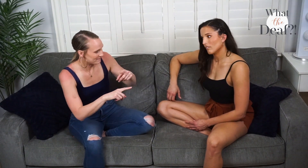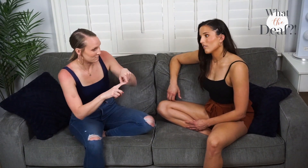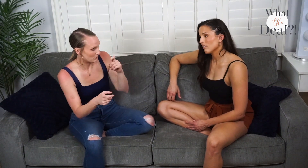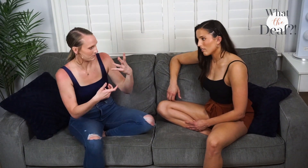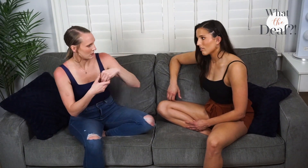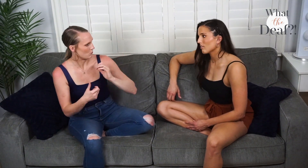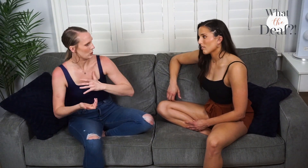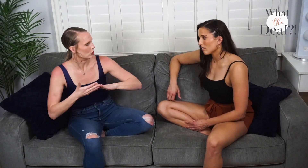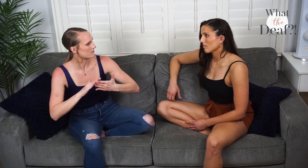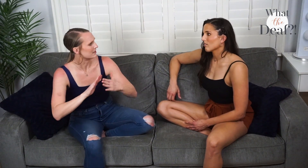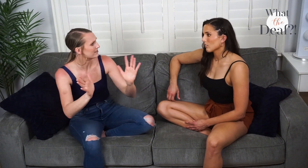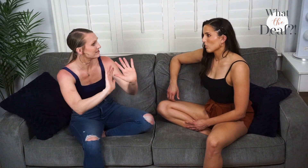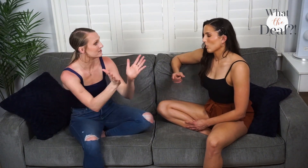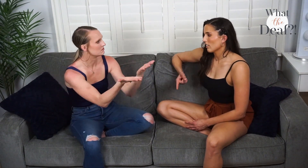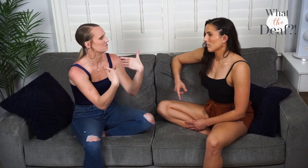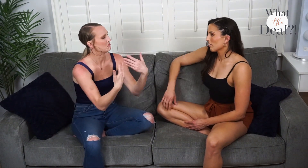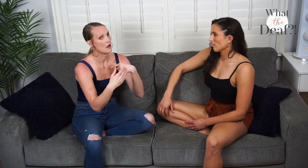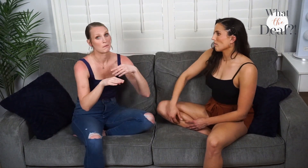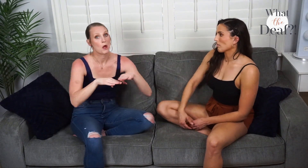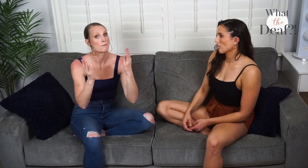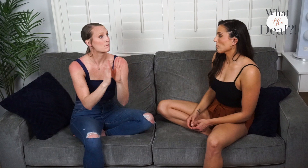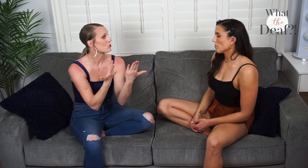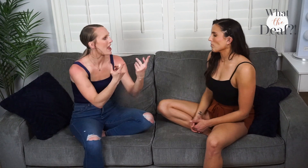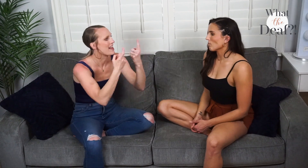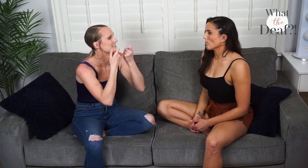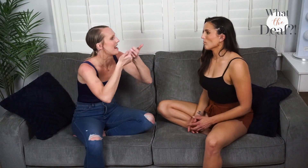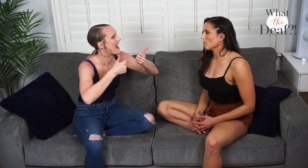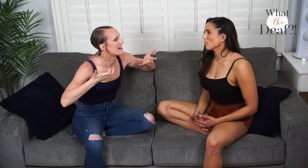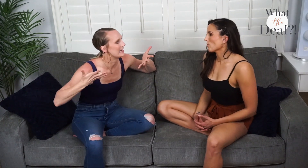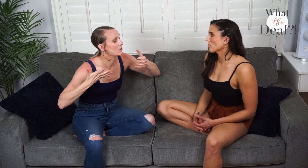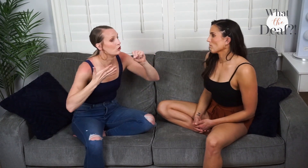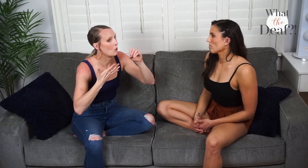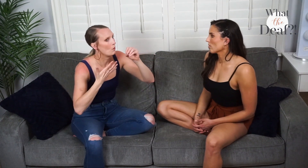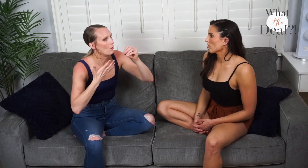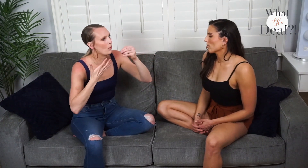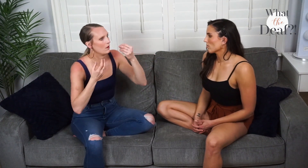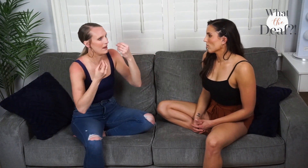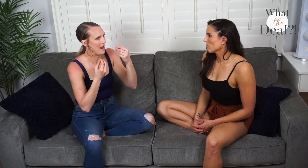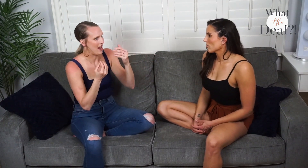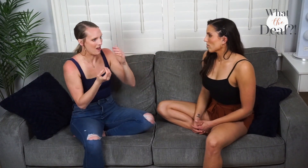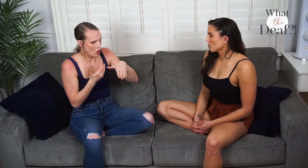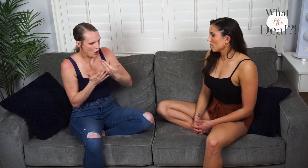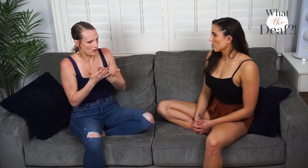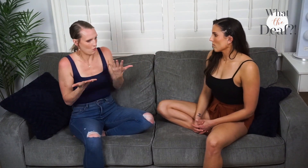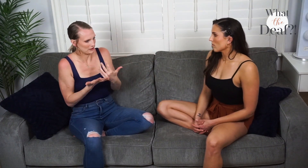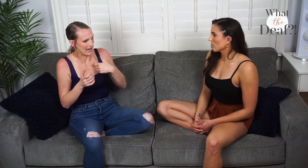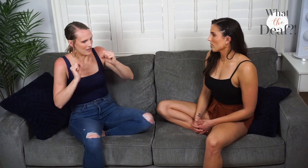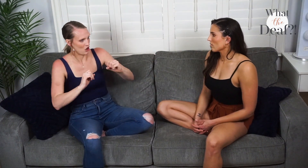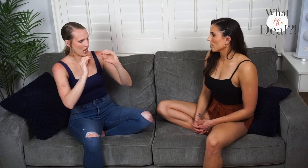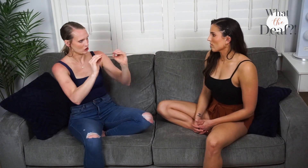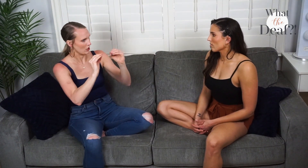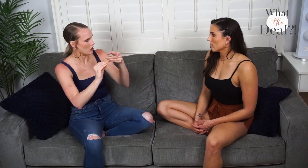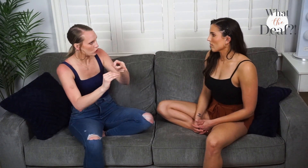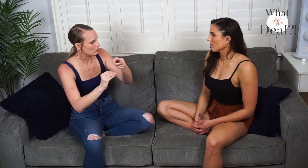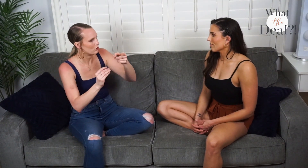and get a bad experience from within our community. I'm an open book, ask me anything. And everything that I can educate you,